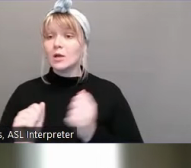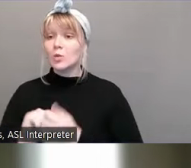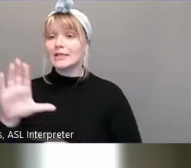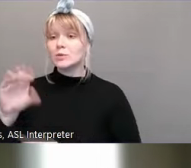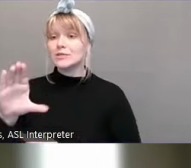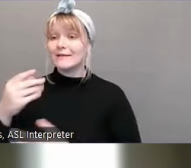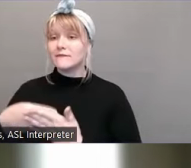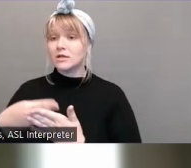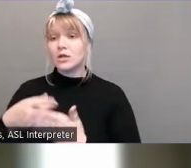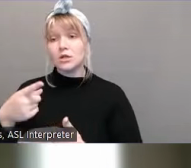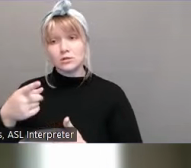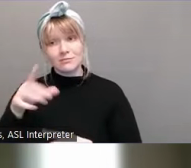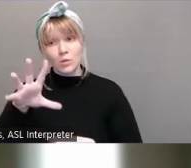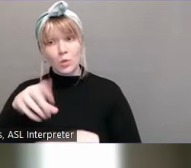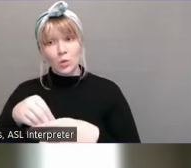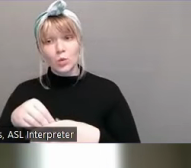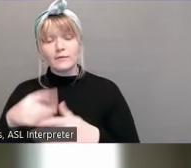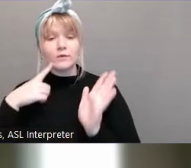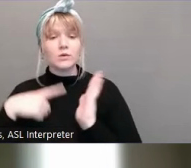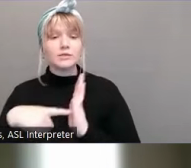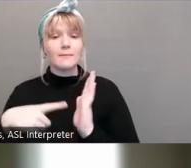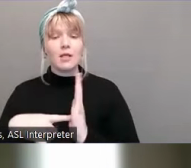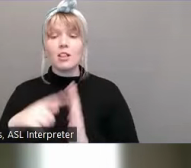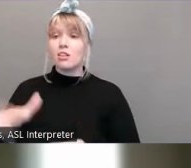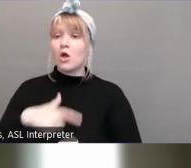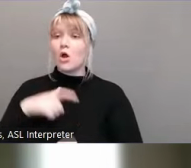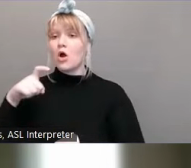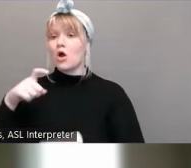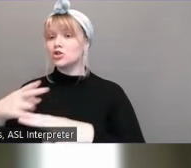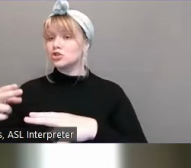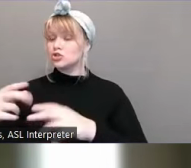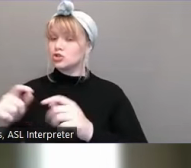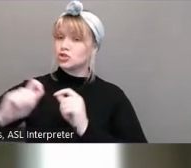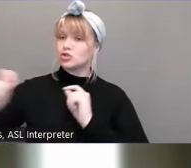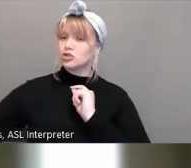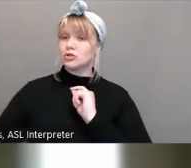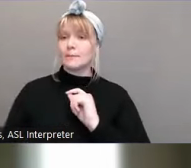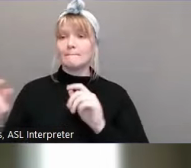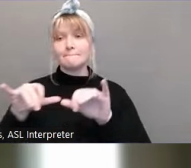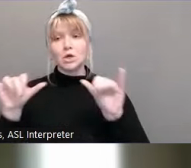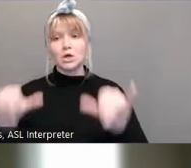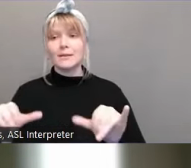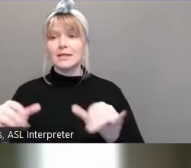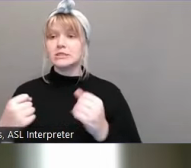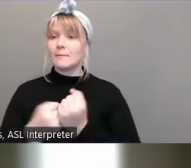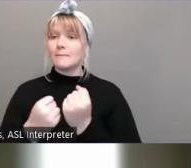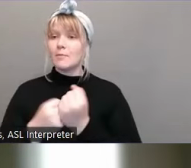And this includes things like long-term Permanent Supportive Housing or more bridge programs like Rapid Re-housing.